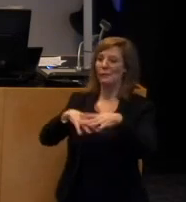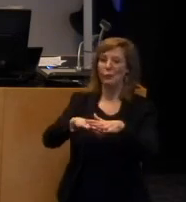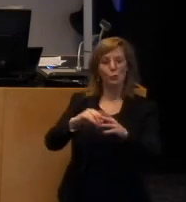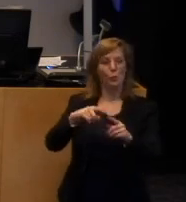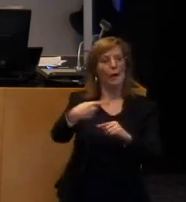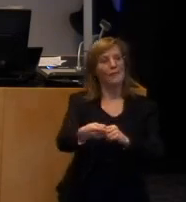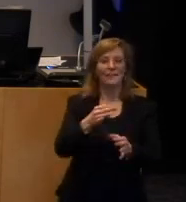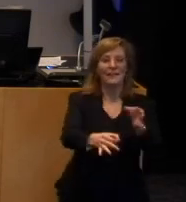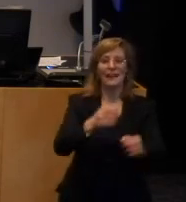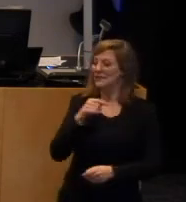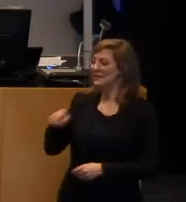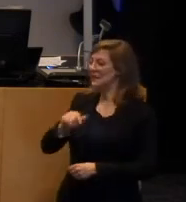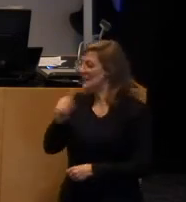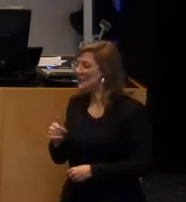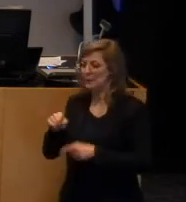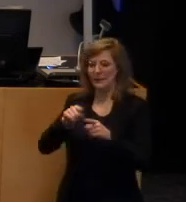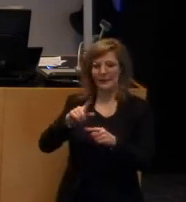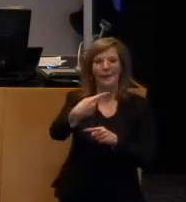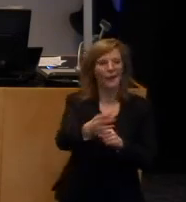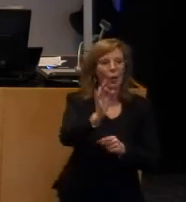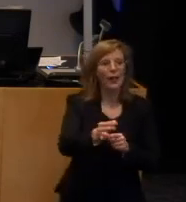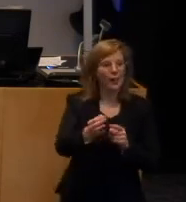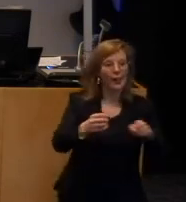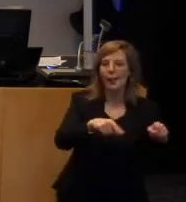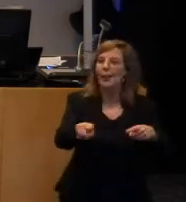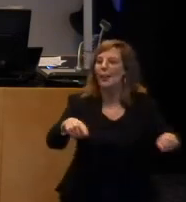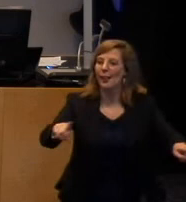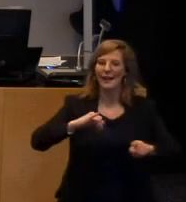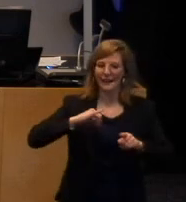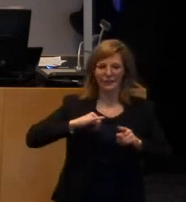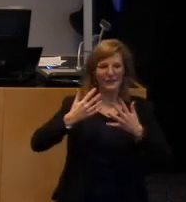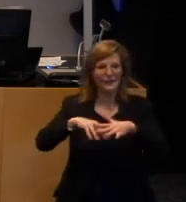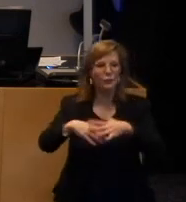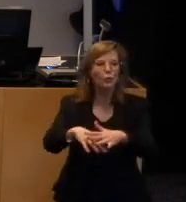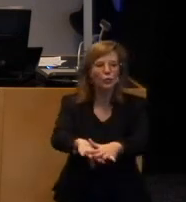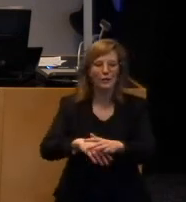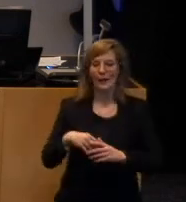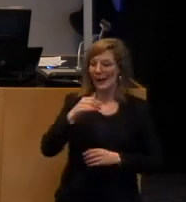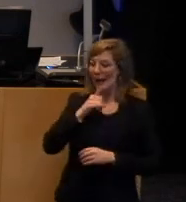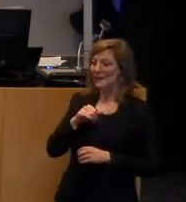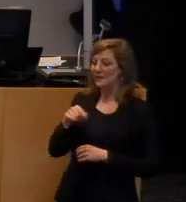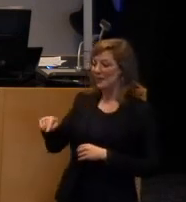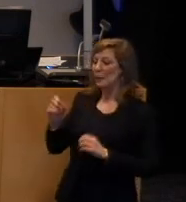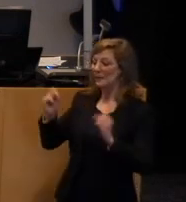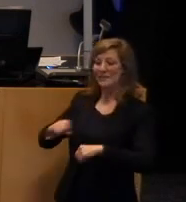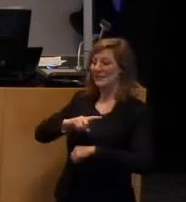It goes without saying that the rejection of a strategy means that you first have to consider using that strategy,